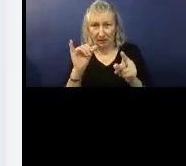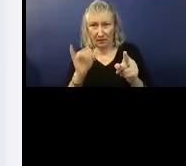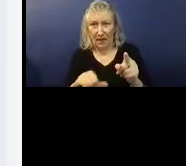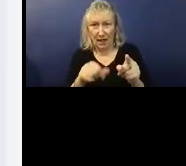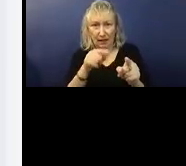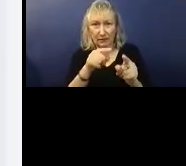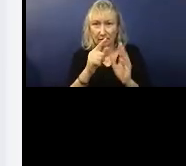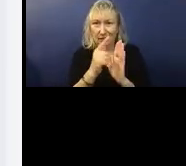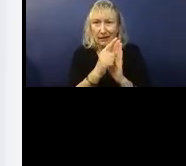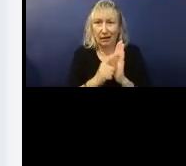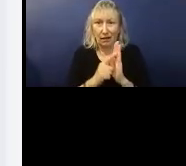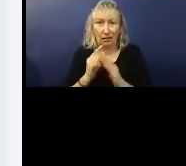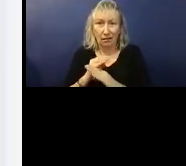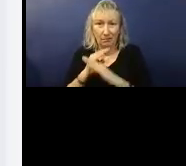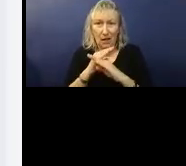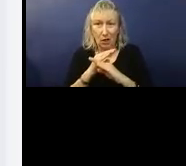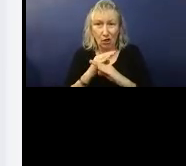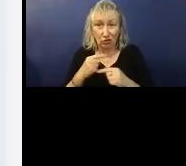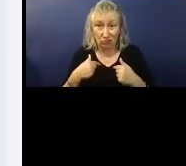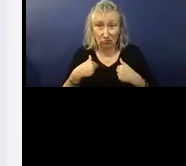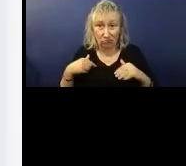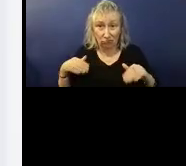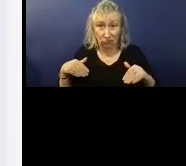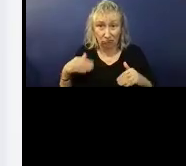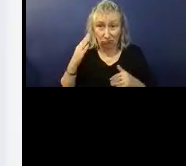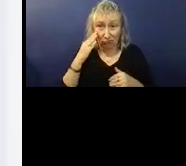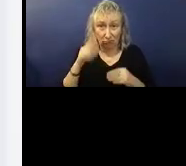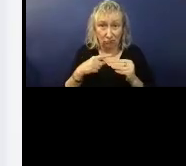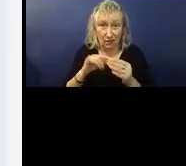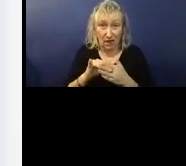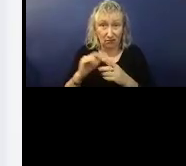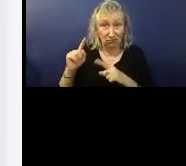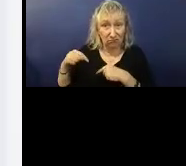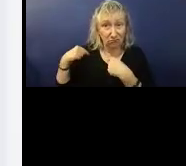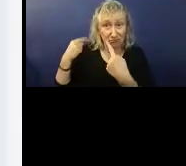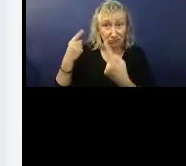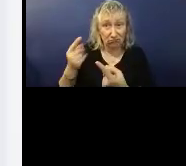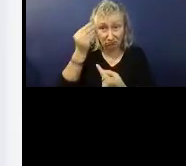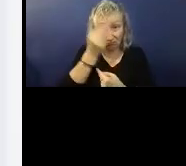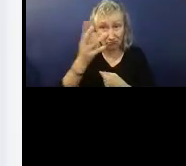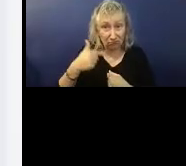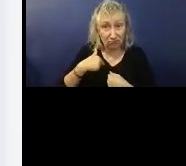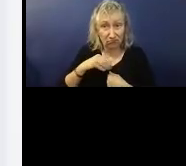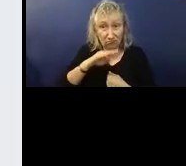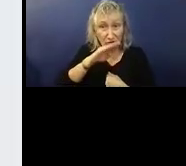And, and I'll share this is something I've long been frustrated with, you know, going back 15 + 20 years now, you know,